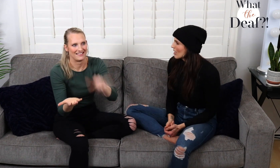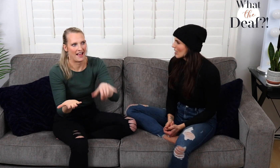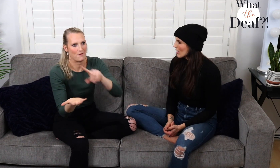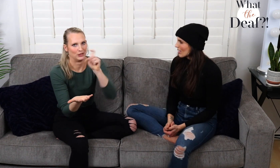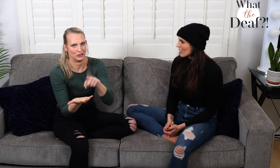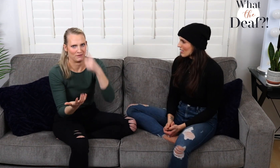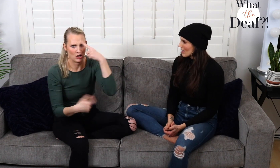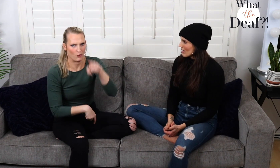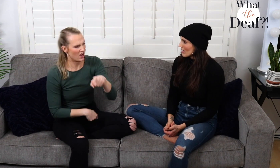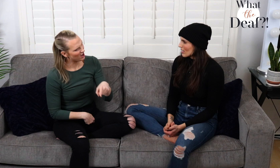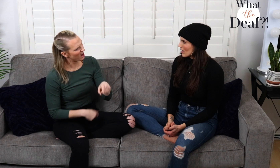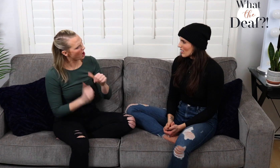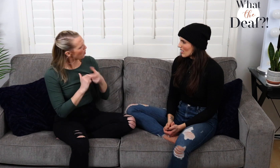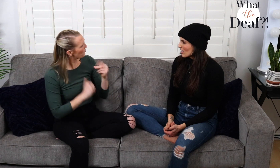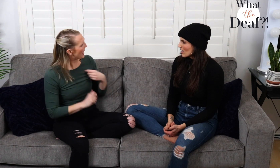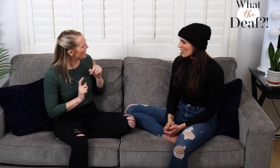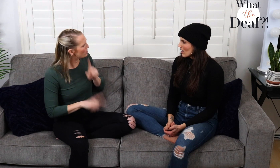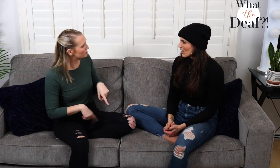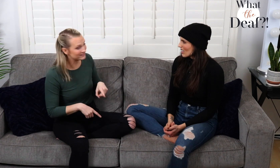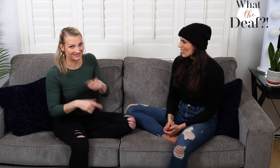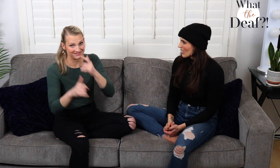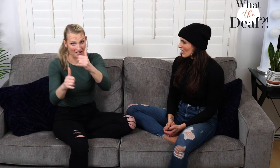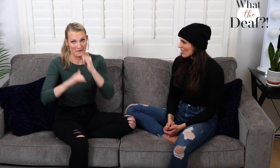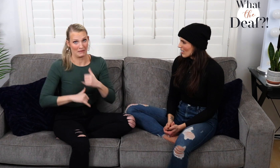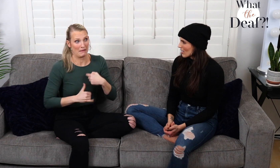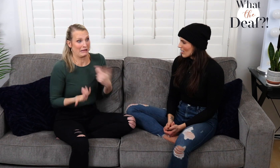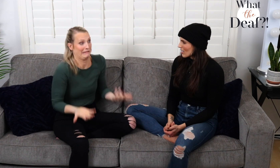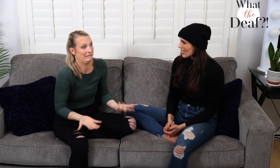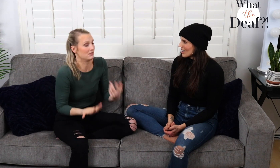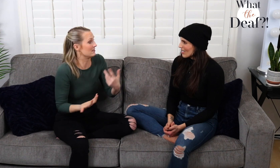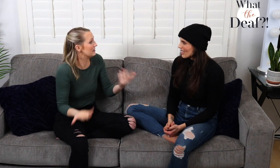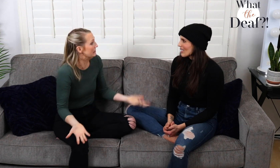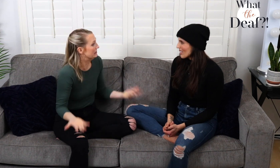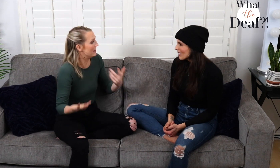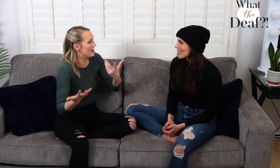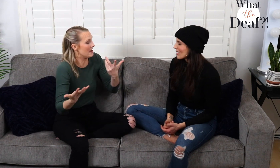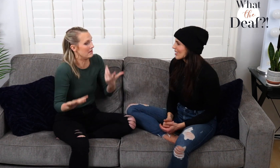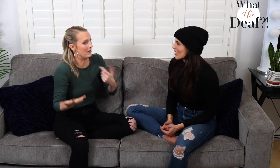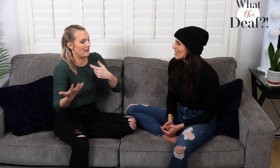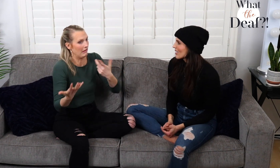thinking well, how do I answer that question and the same goes for me. You know, I don't